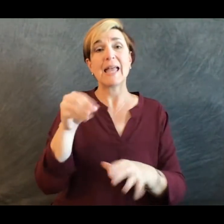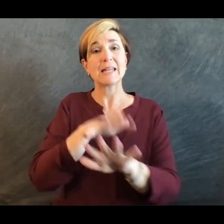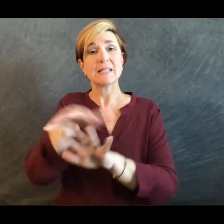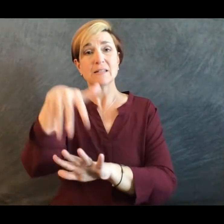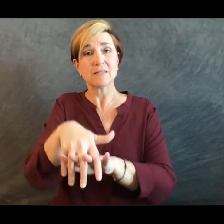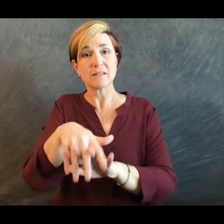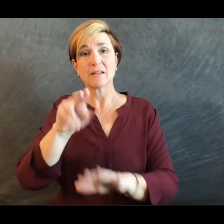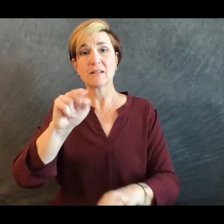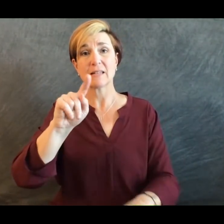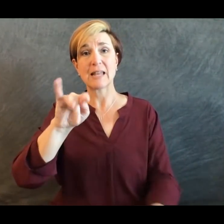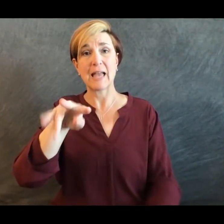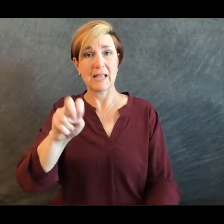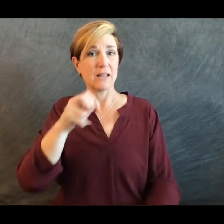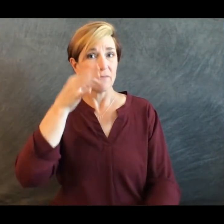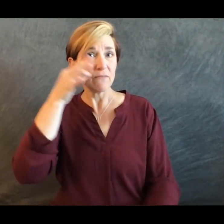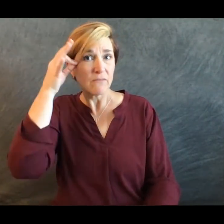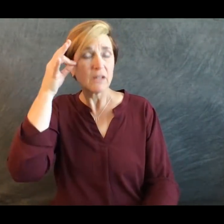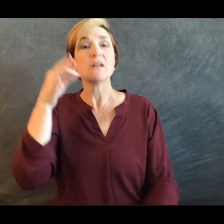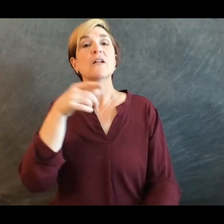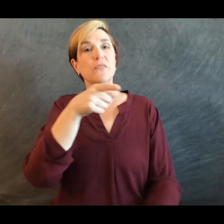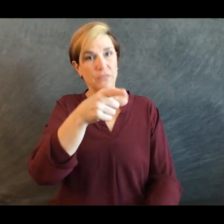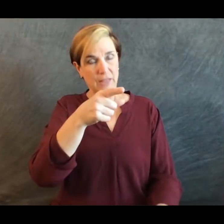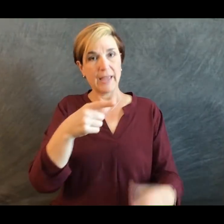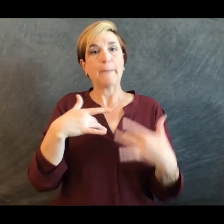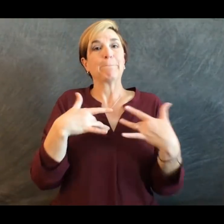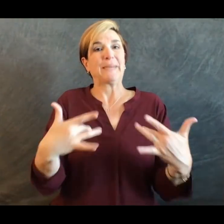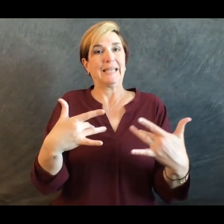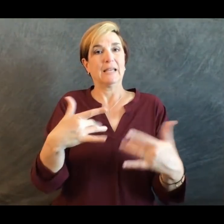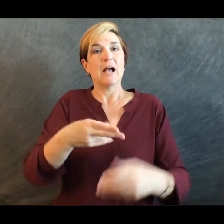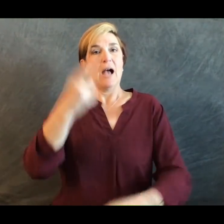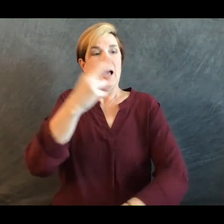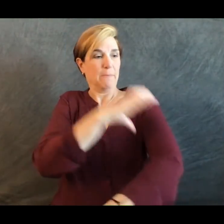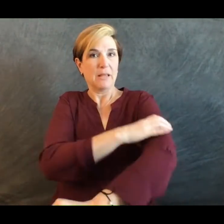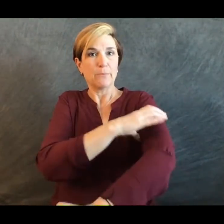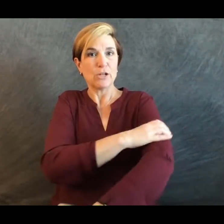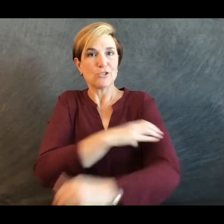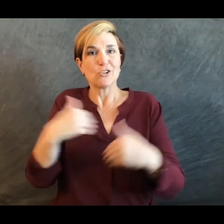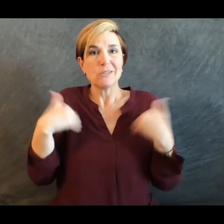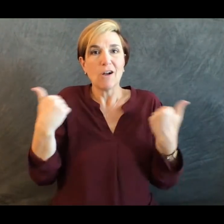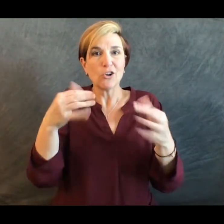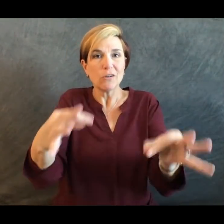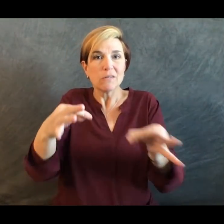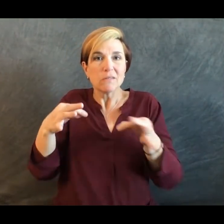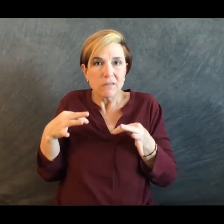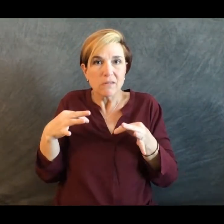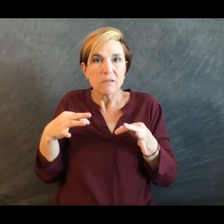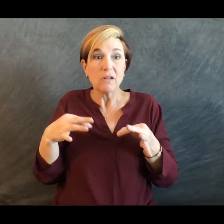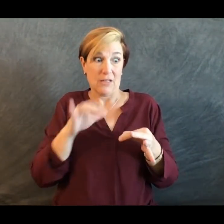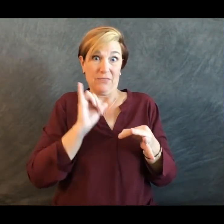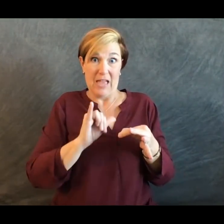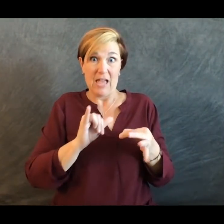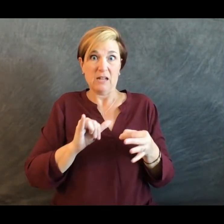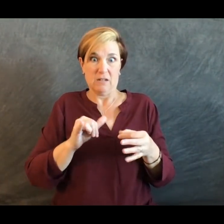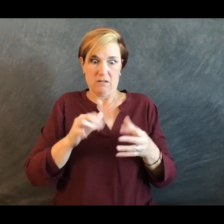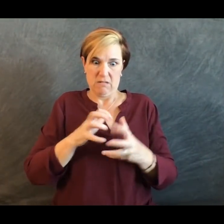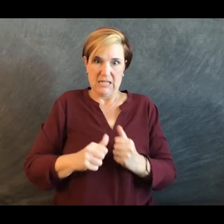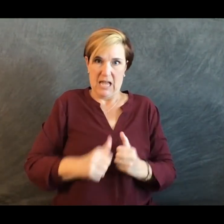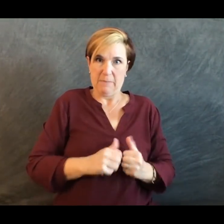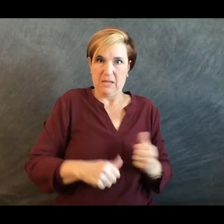pressure at much younger ages it's less likely to be under control and does greater harm to their organs Puerto Ricans have higher rates of asthma and